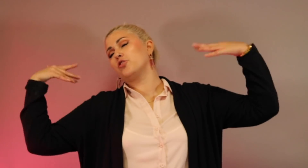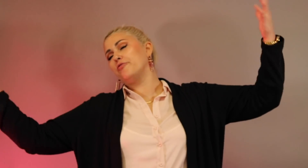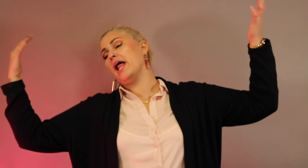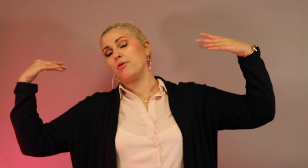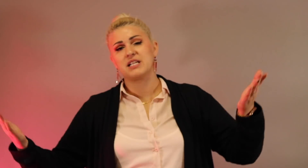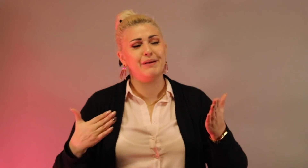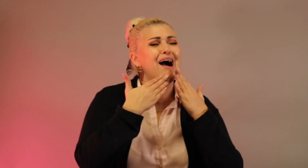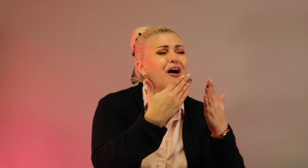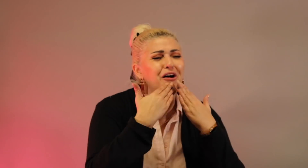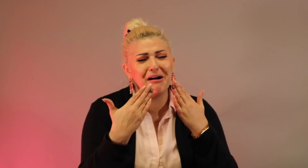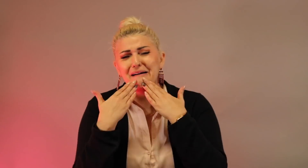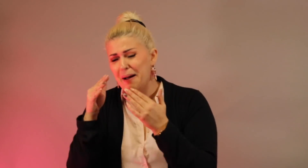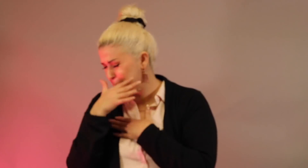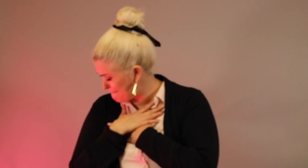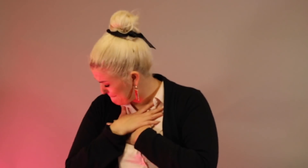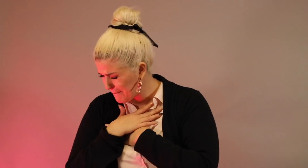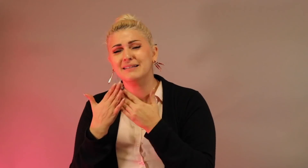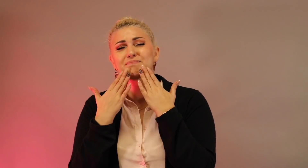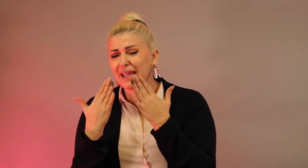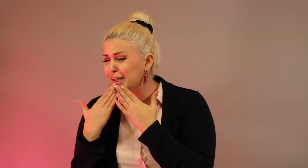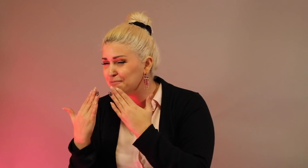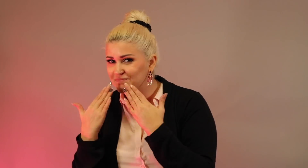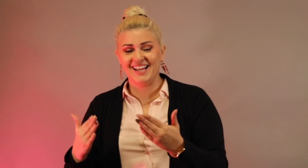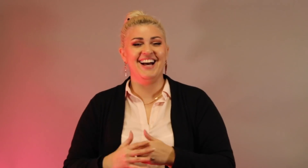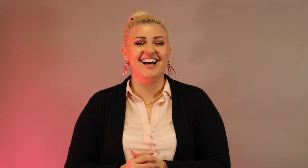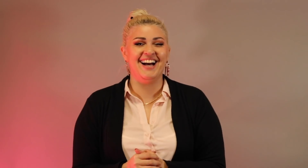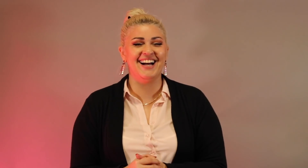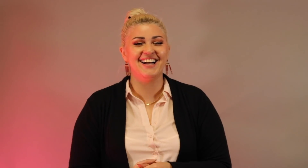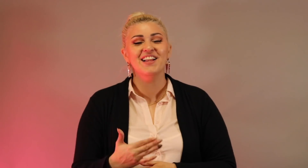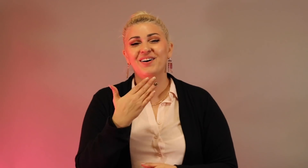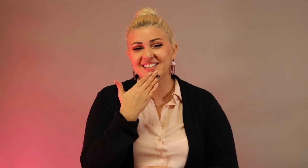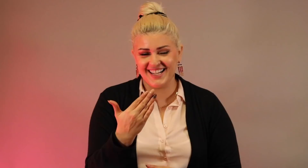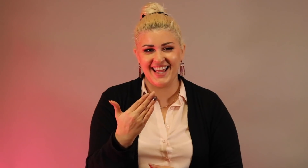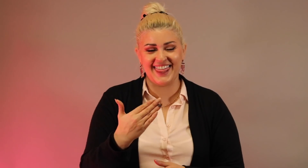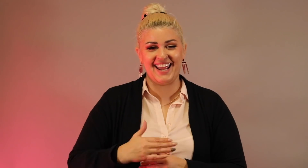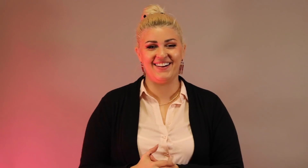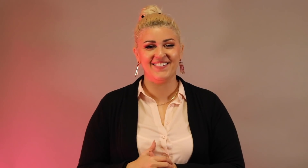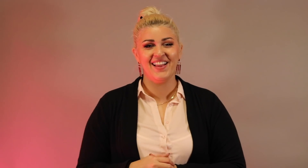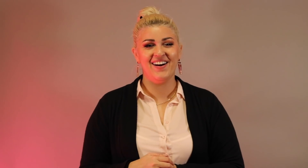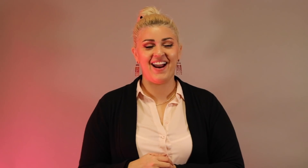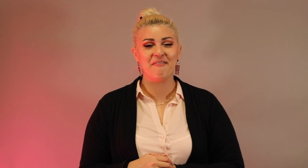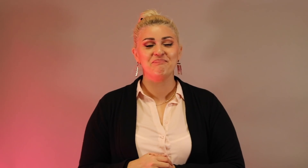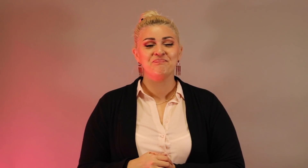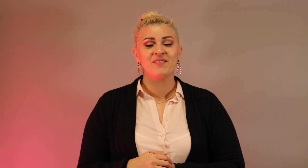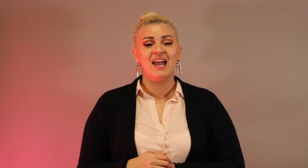they'll be throwing flowers at me, oh, thank you. But this is thank you, all right?